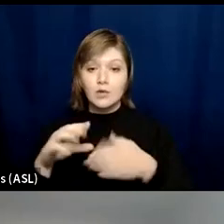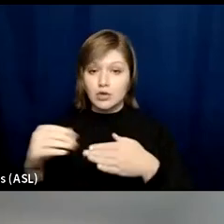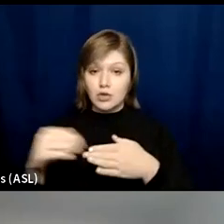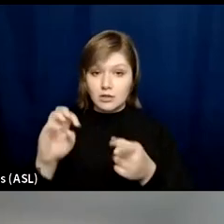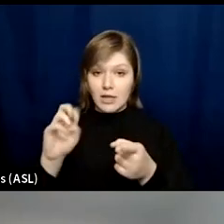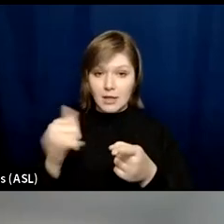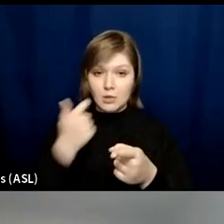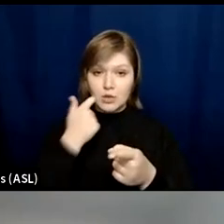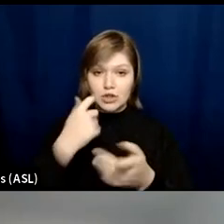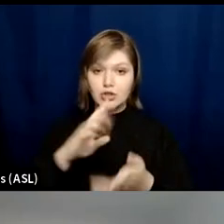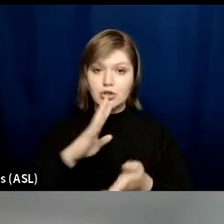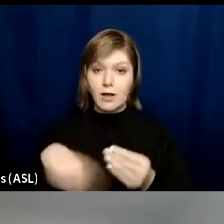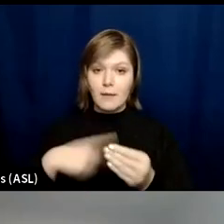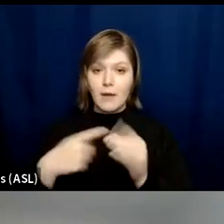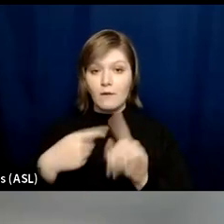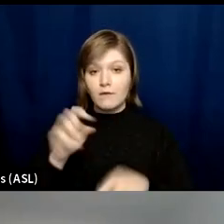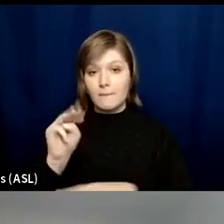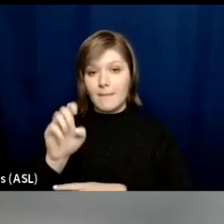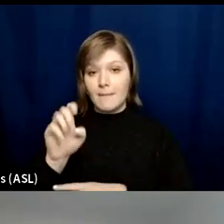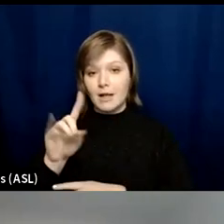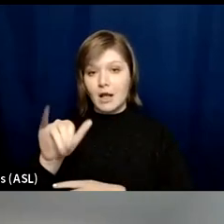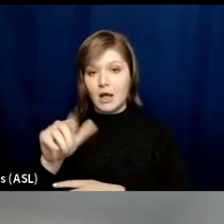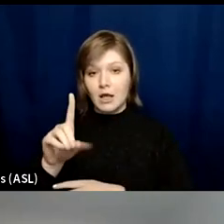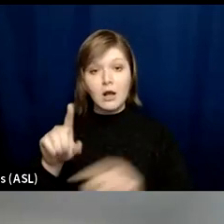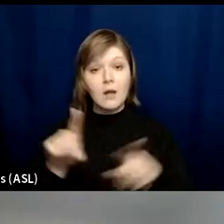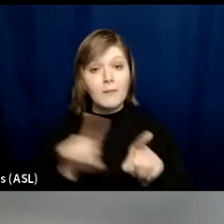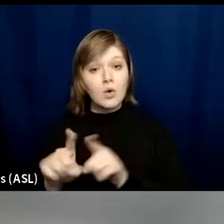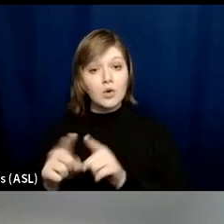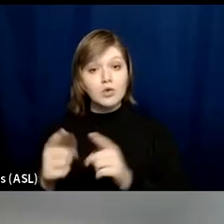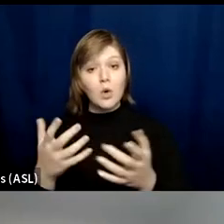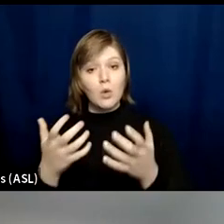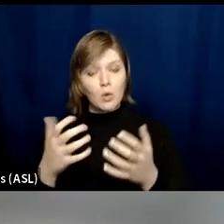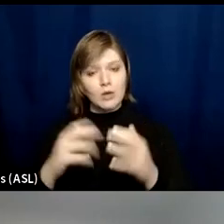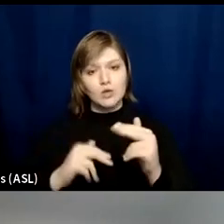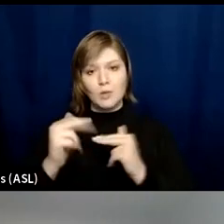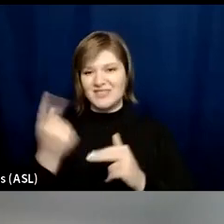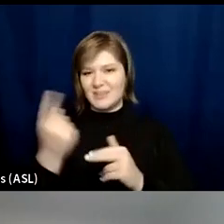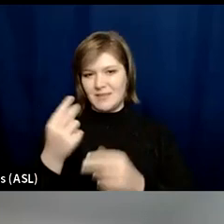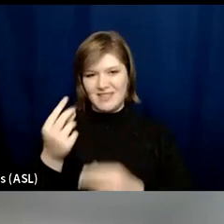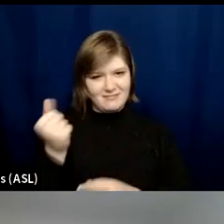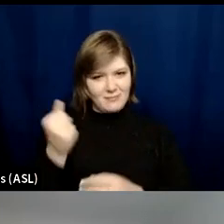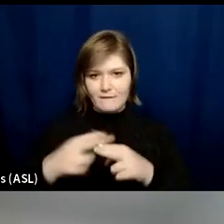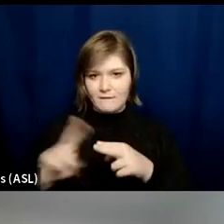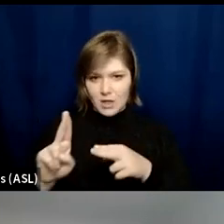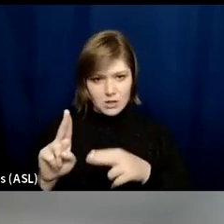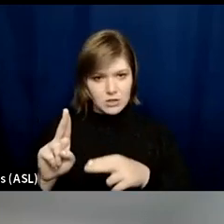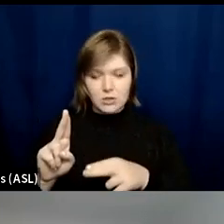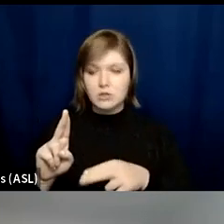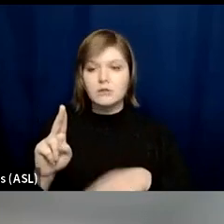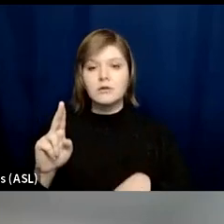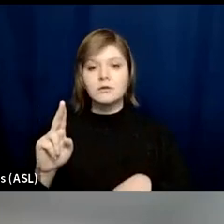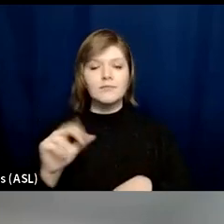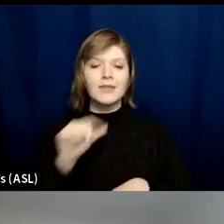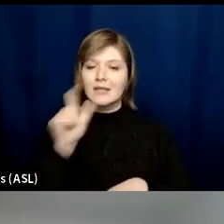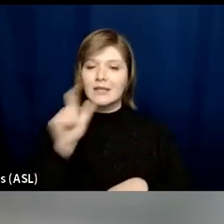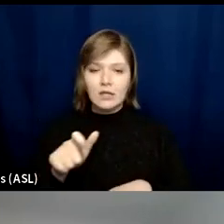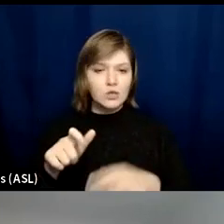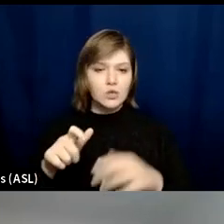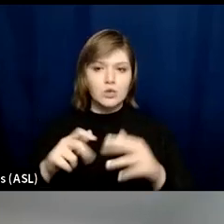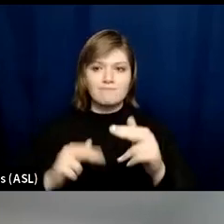For example, I will turn it over Saddam in a second to talk about if you're homeless family, what's provided.